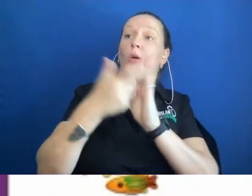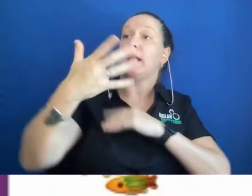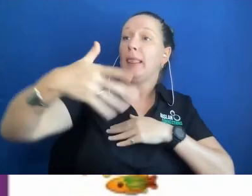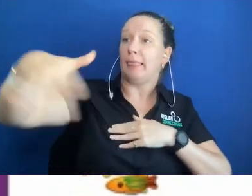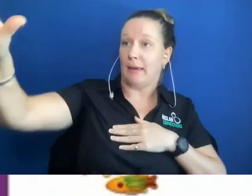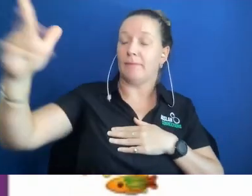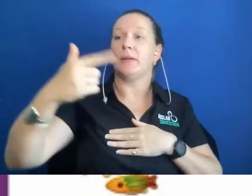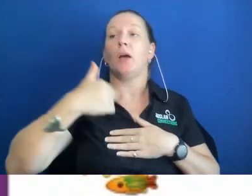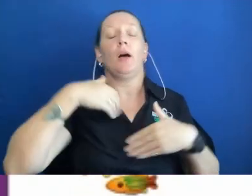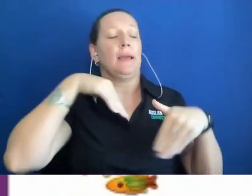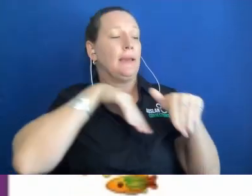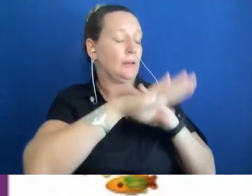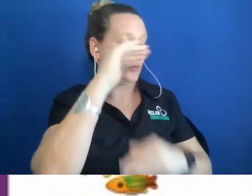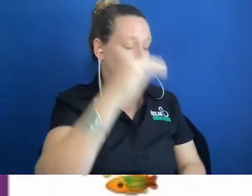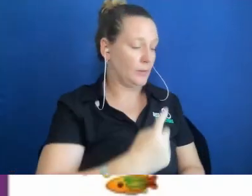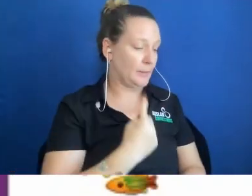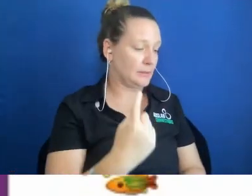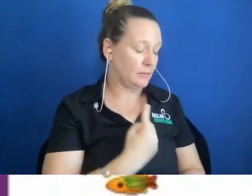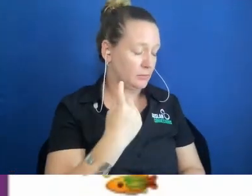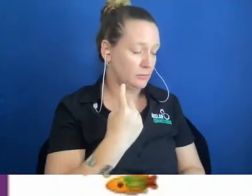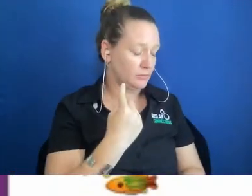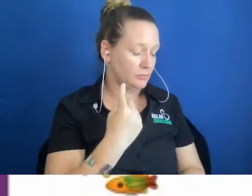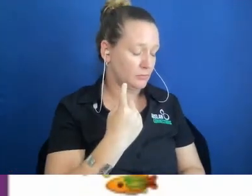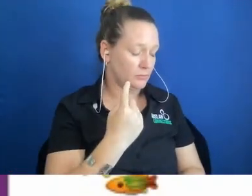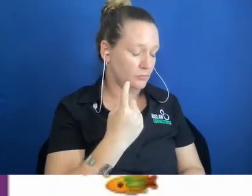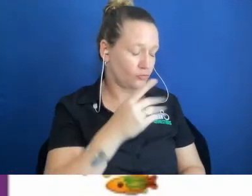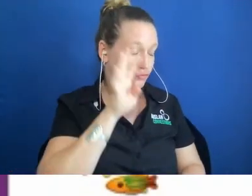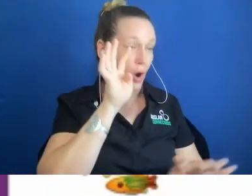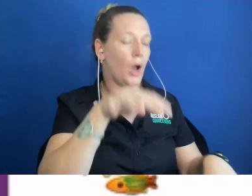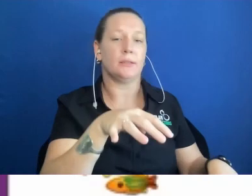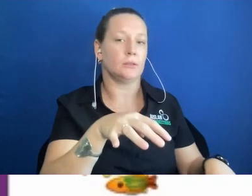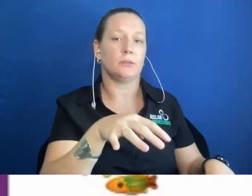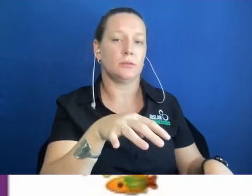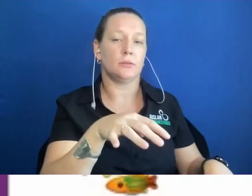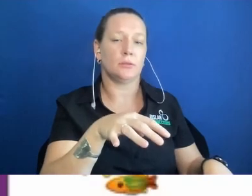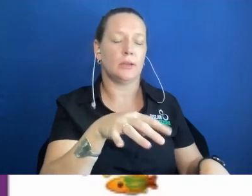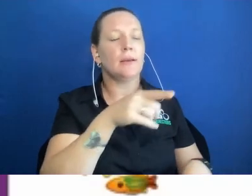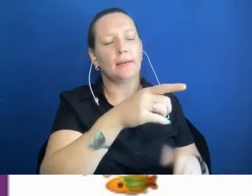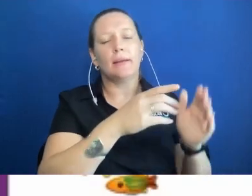and the midwives were very lovely at the special care unit we were at and they one of them came in